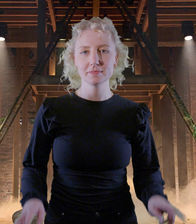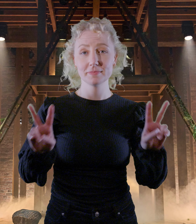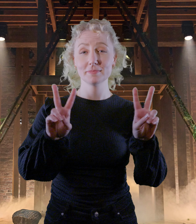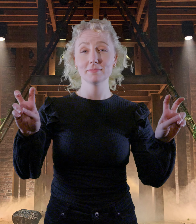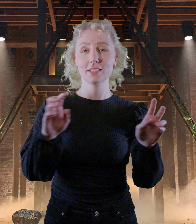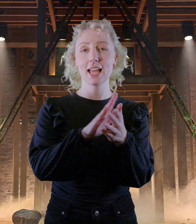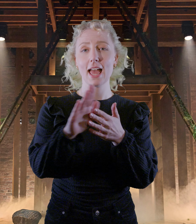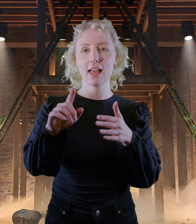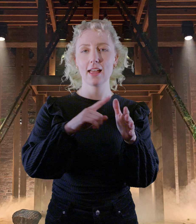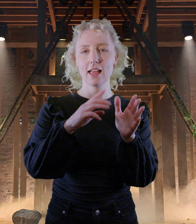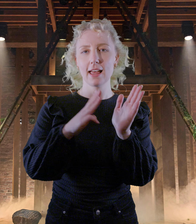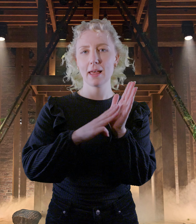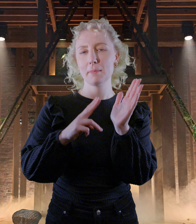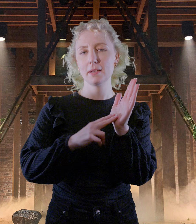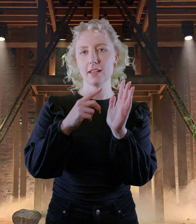‘Hamnet’